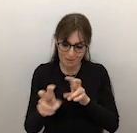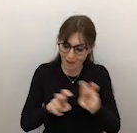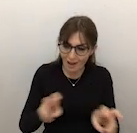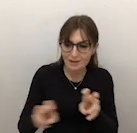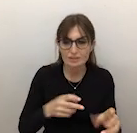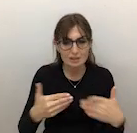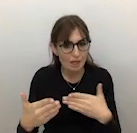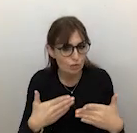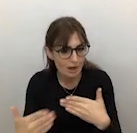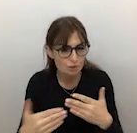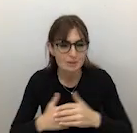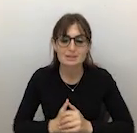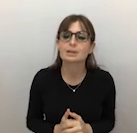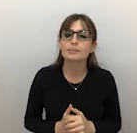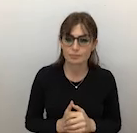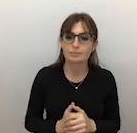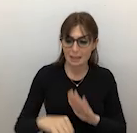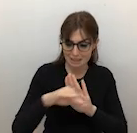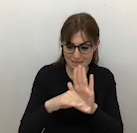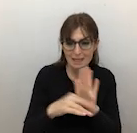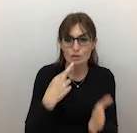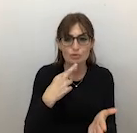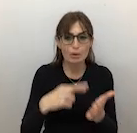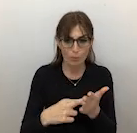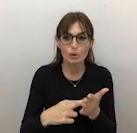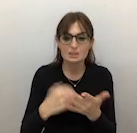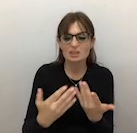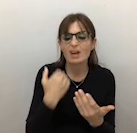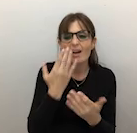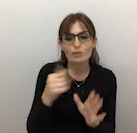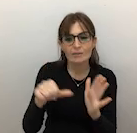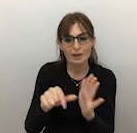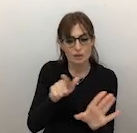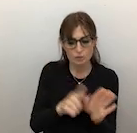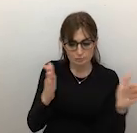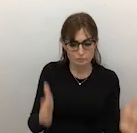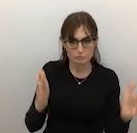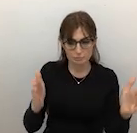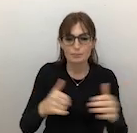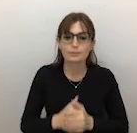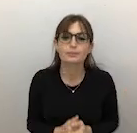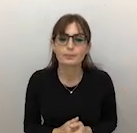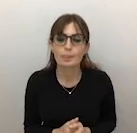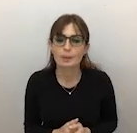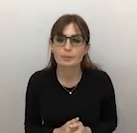and governance arrangements. The standard reporting period is the financial year, 1 July to 30 June,